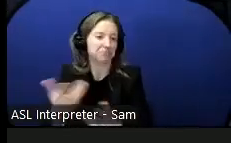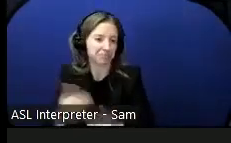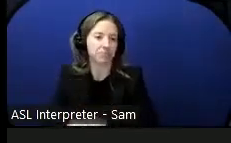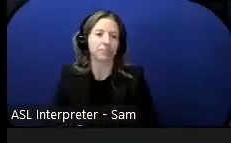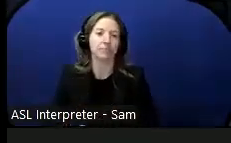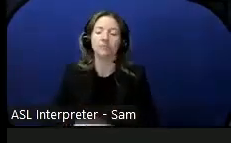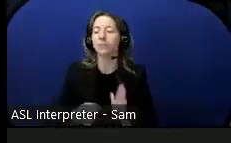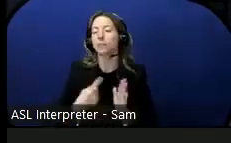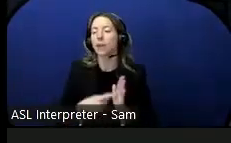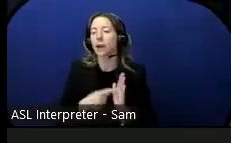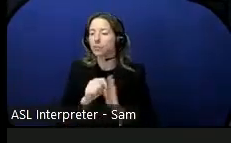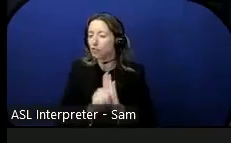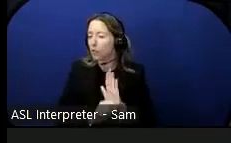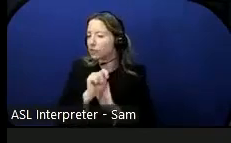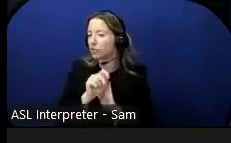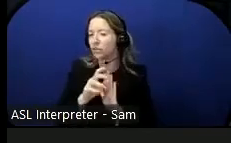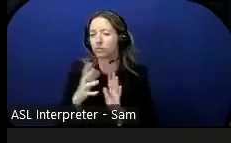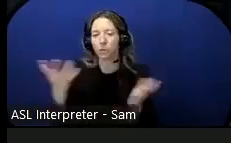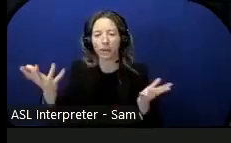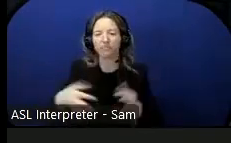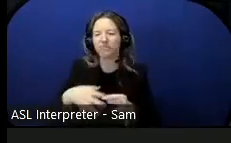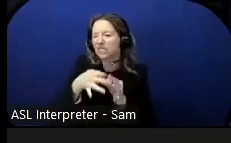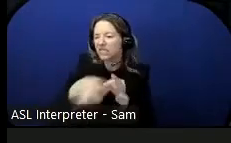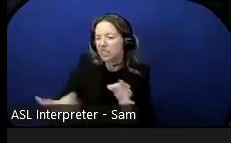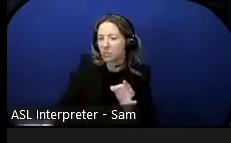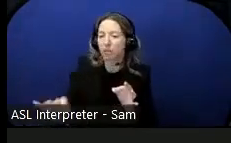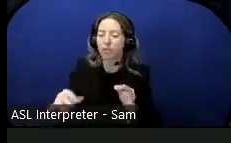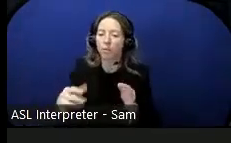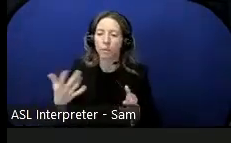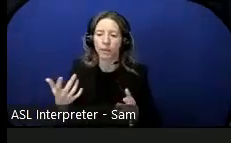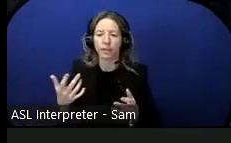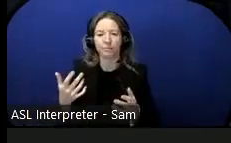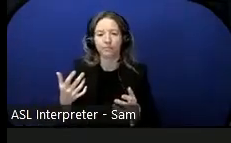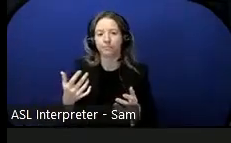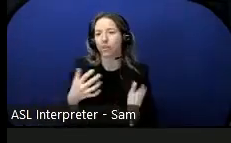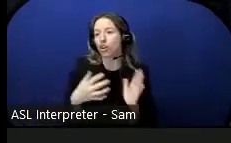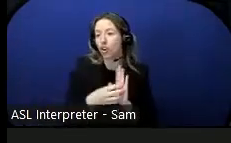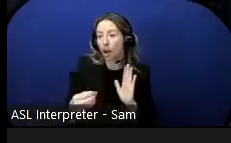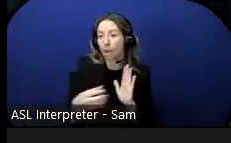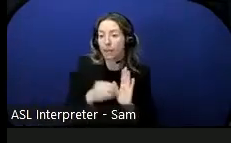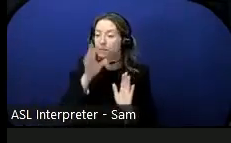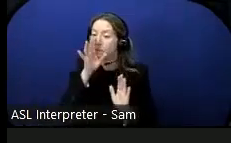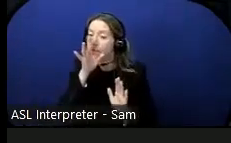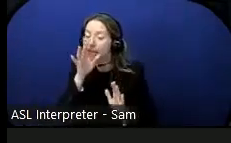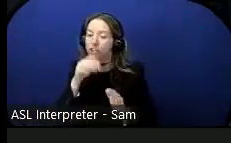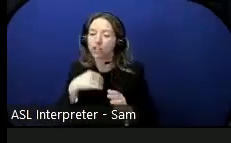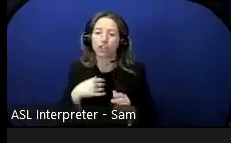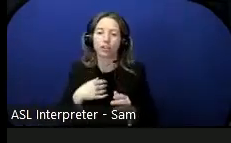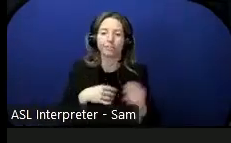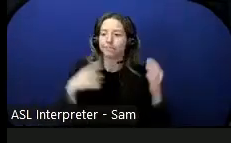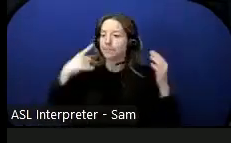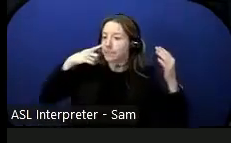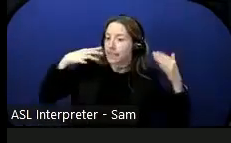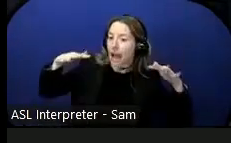we're looking at copies of just the same thing: we're looking at speech, we're looking at sound effects, we might have a descriptive transcript